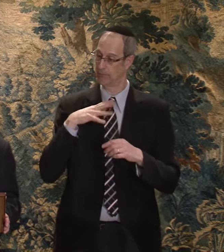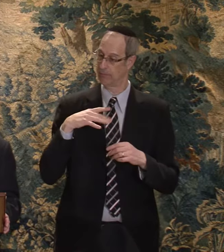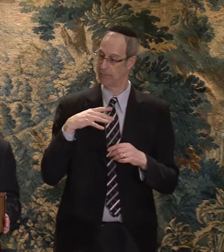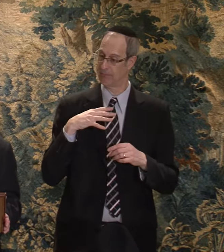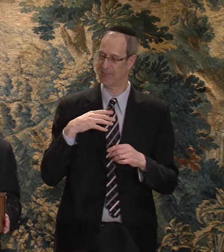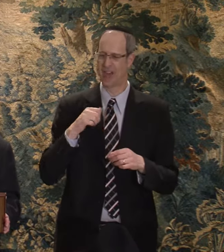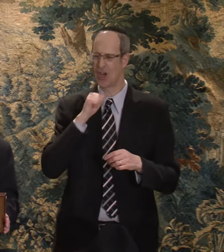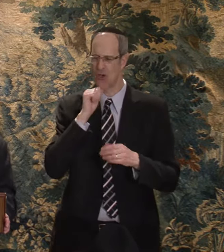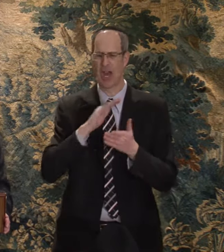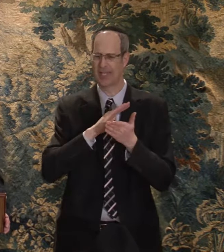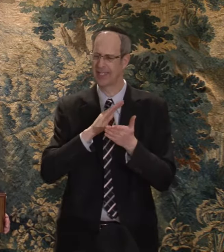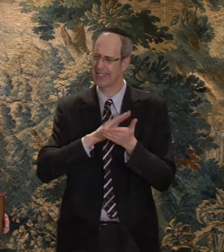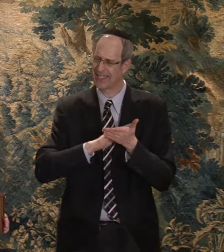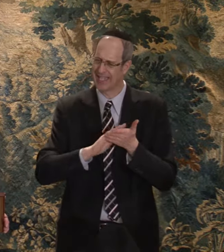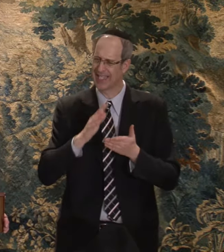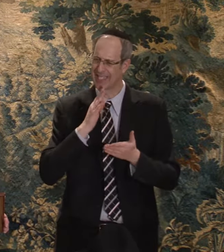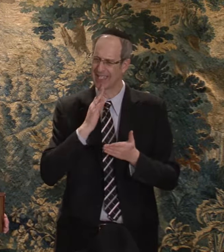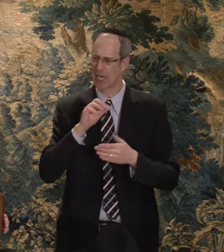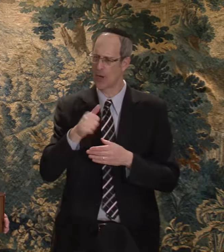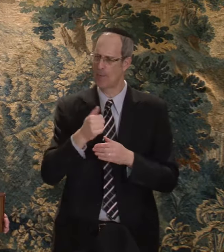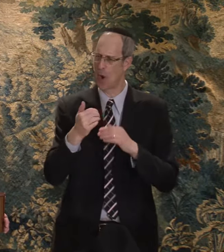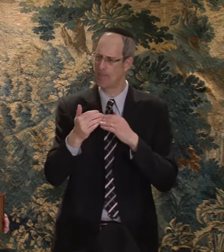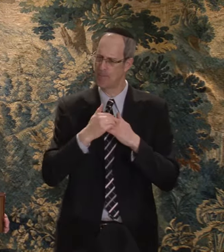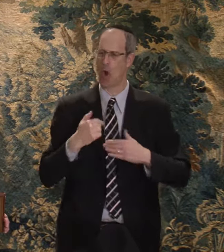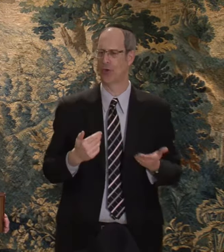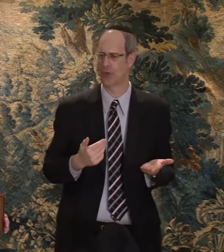to say that a Gomorrah bothers you so I want to tell you about a Gomorrah that